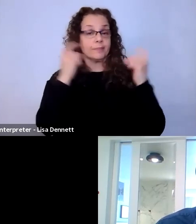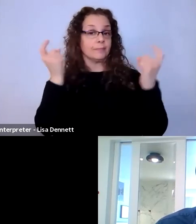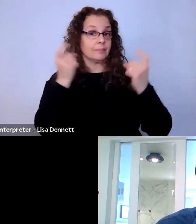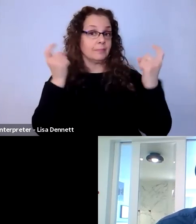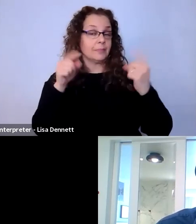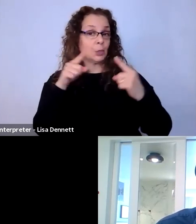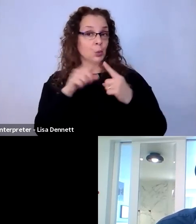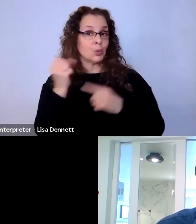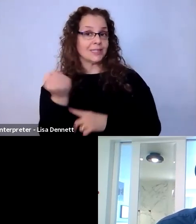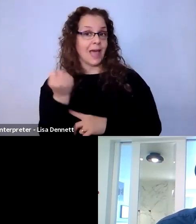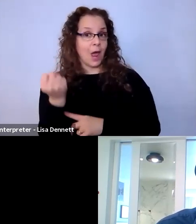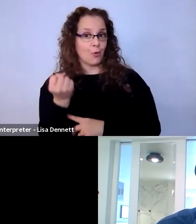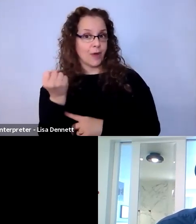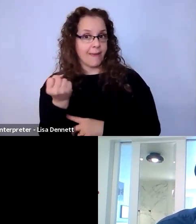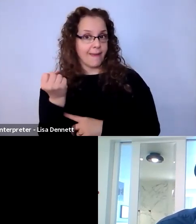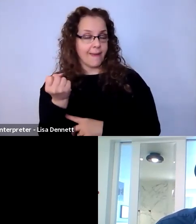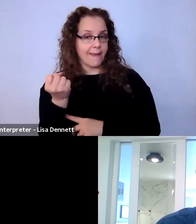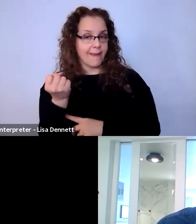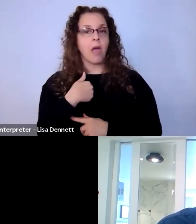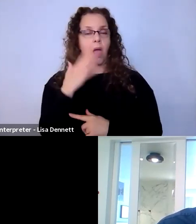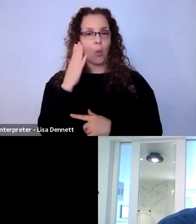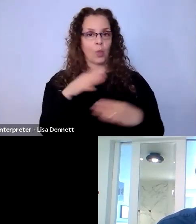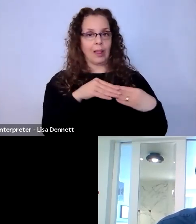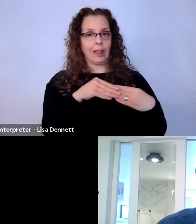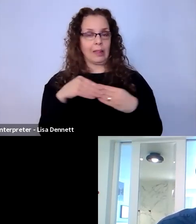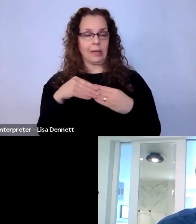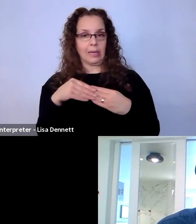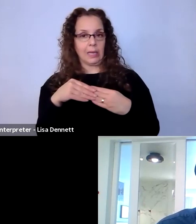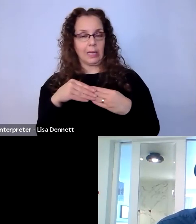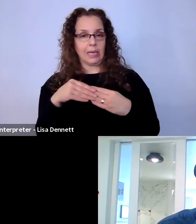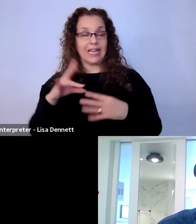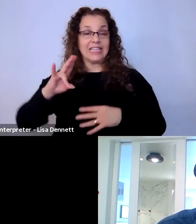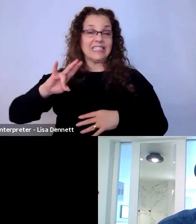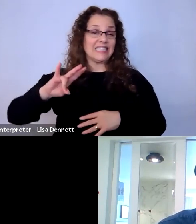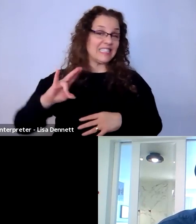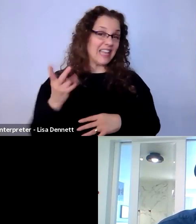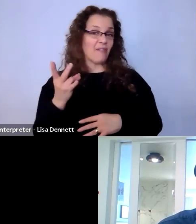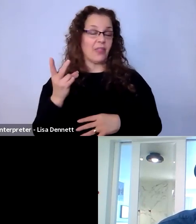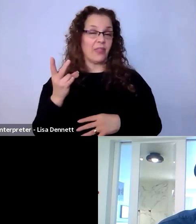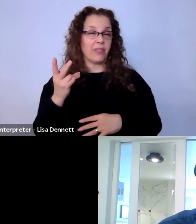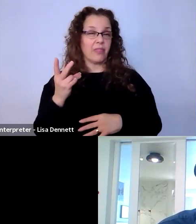I am going to be leading the seventh linkedin hosted accessibility camp Bay